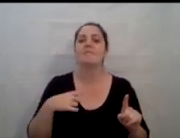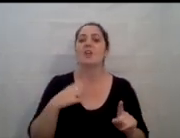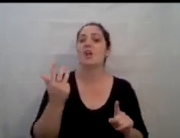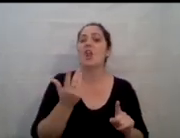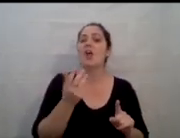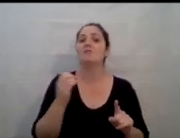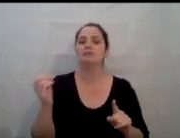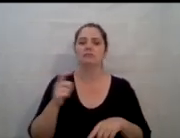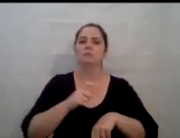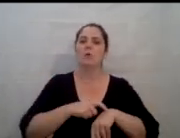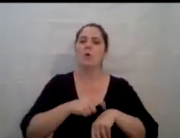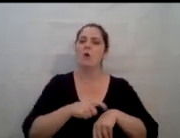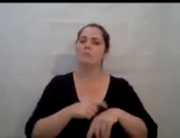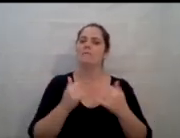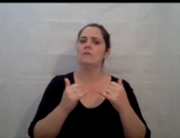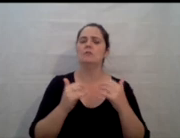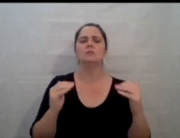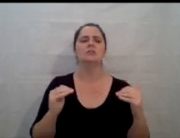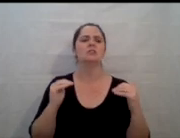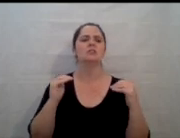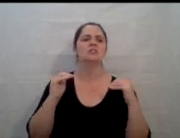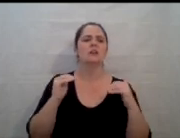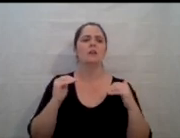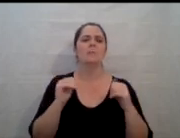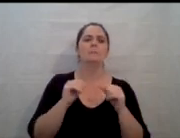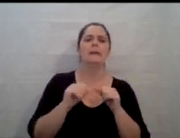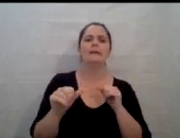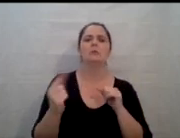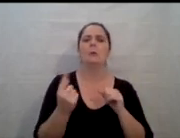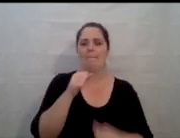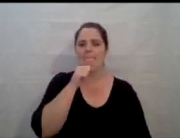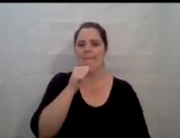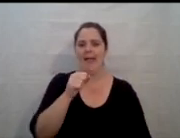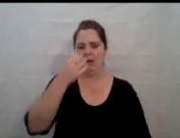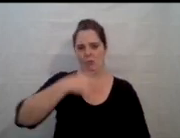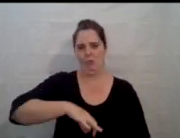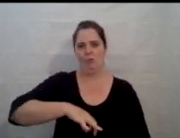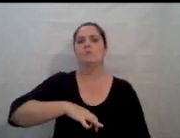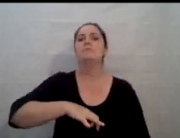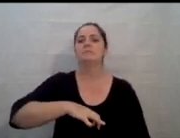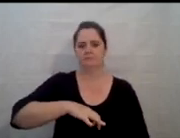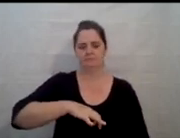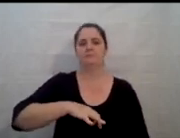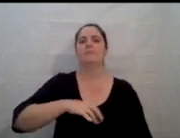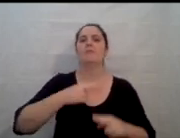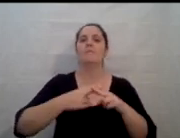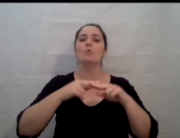was the accepted form, the highest form of beauty and achievement one could hope for in sculpture and in drawing.